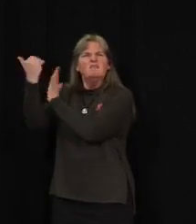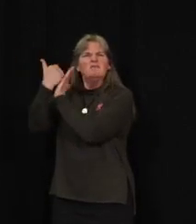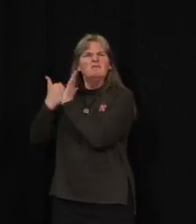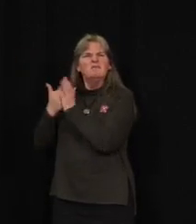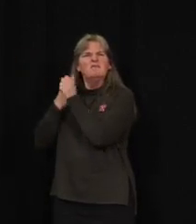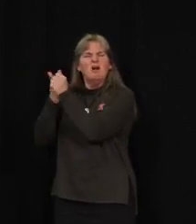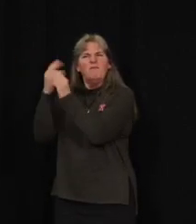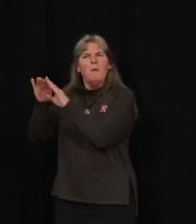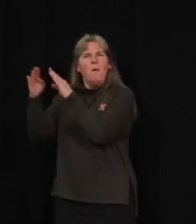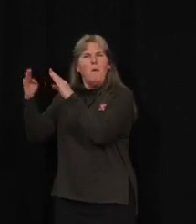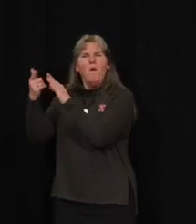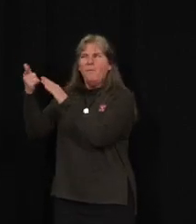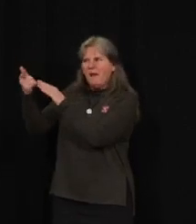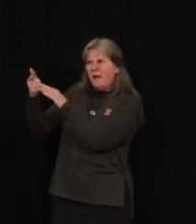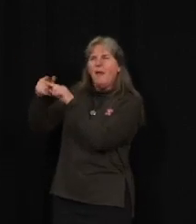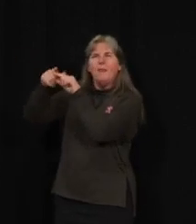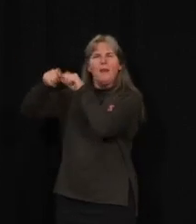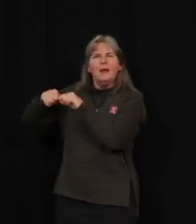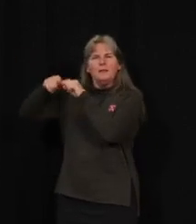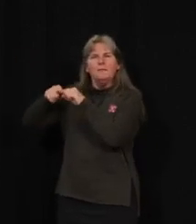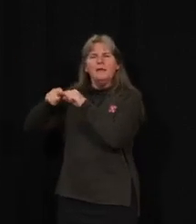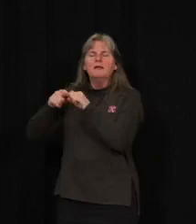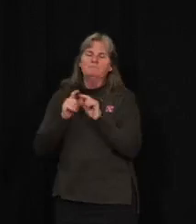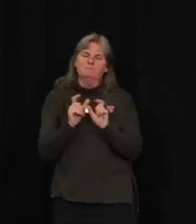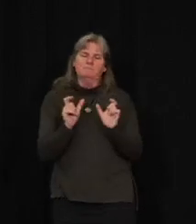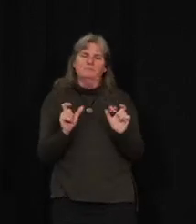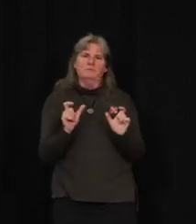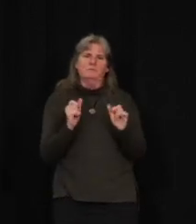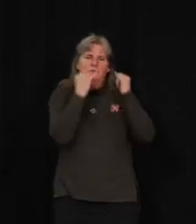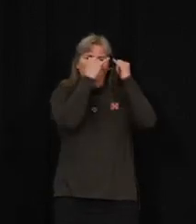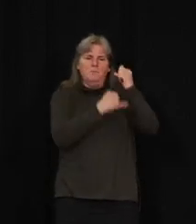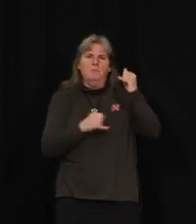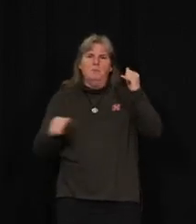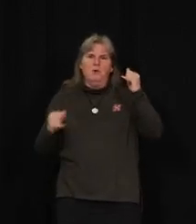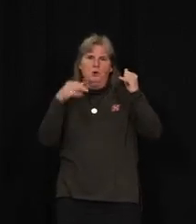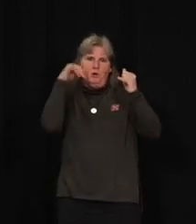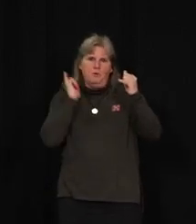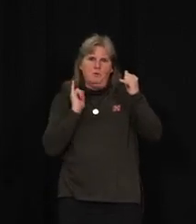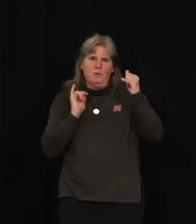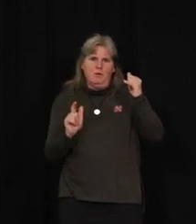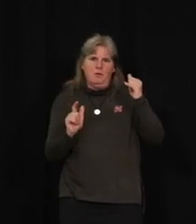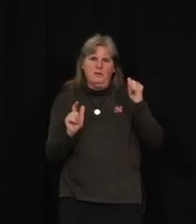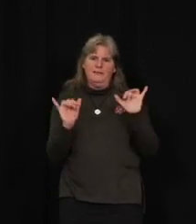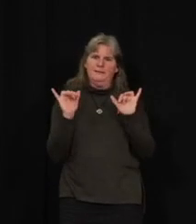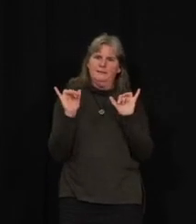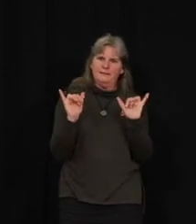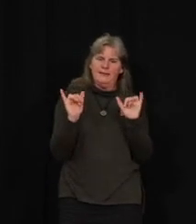border control, keeping us in COVID containment moaned so that we can ease frustrations within